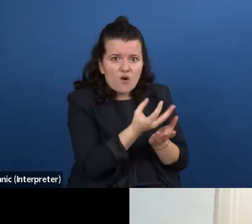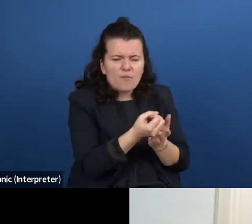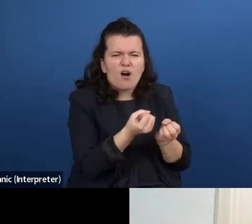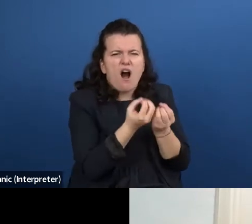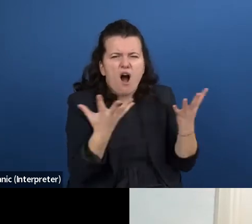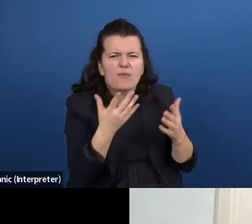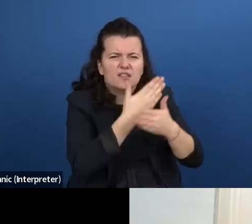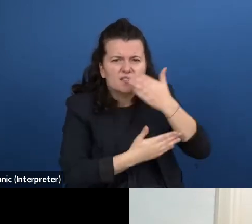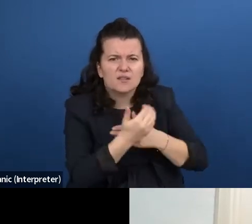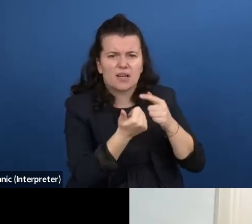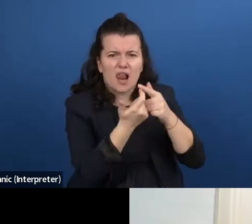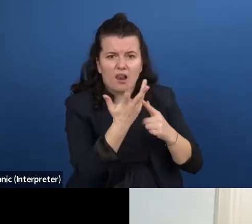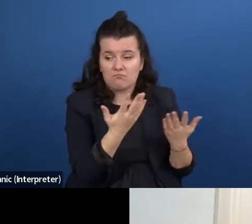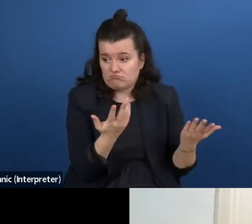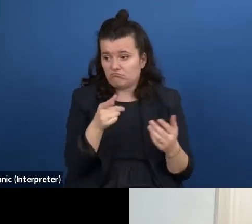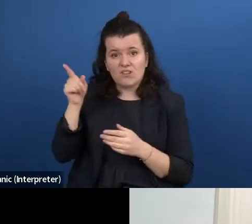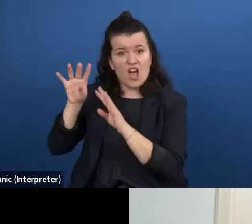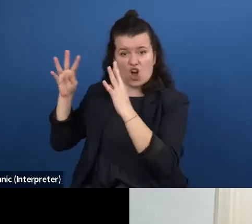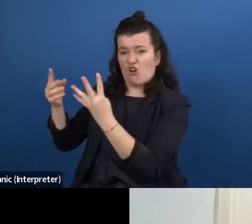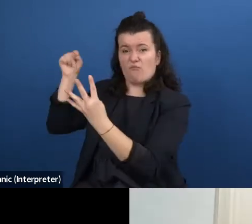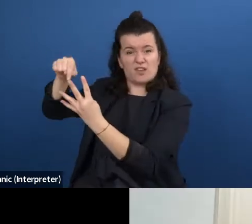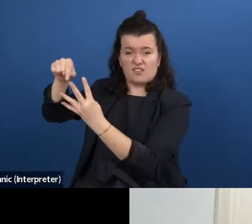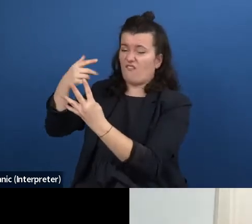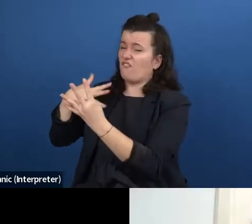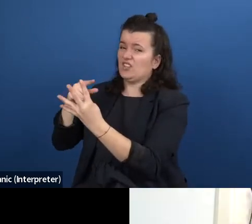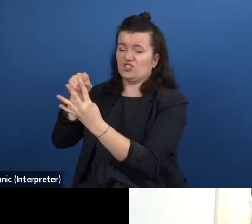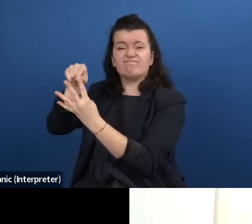Then the third factor is the structural violation faced